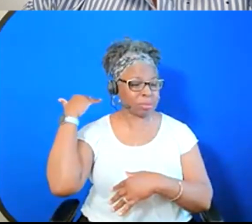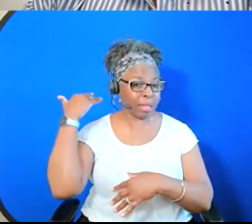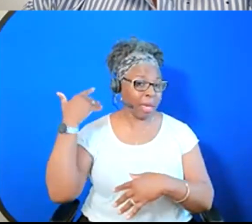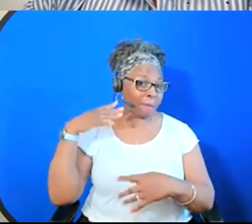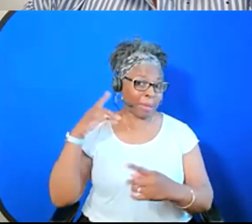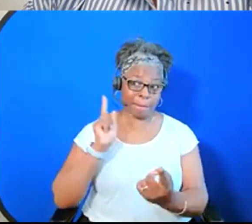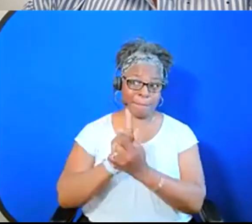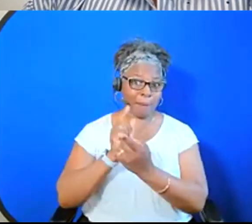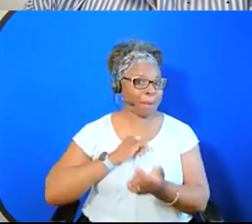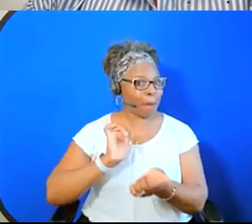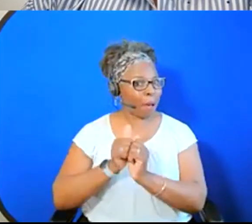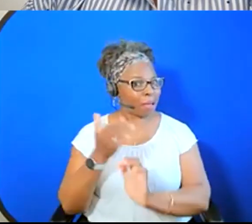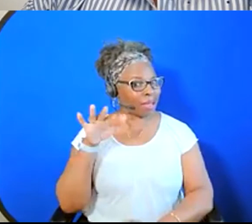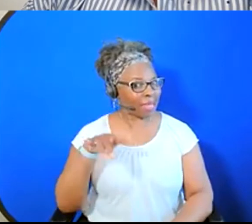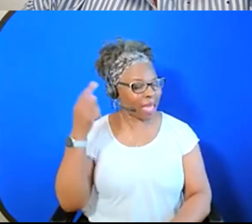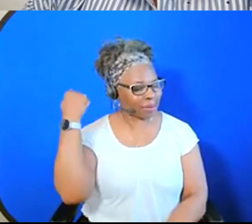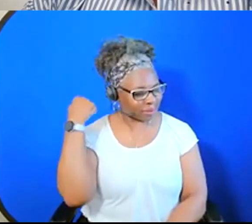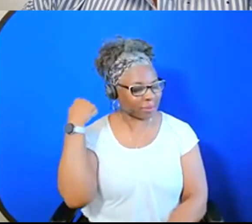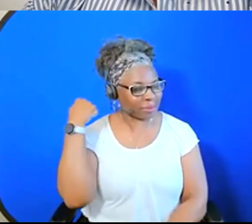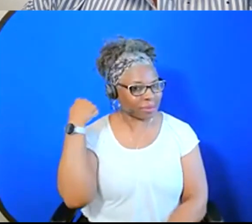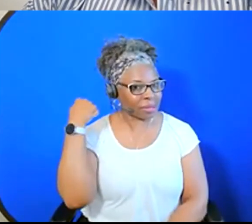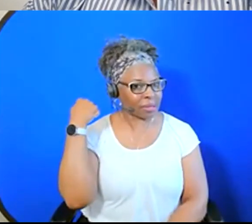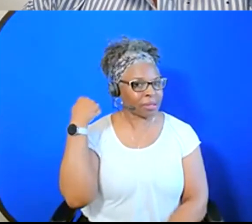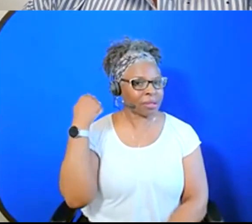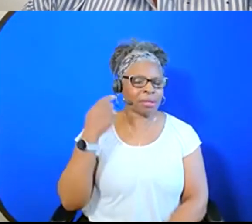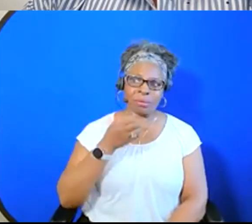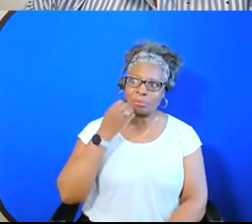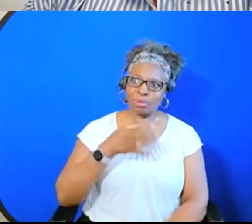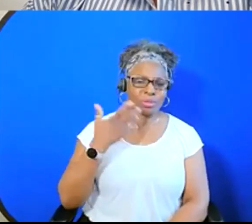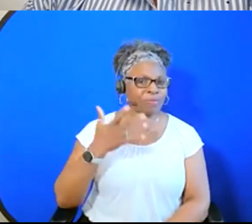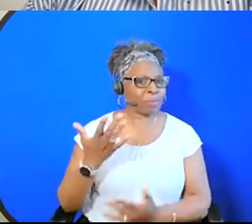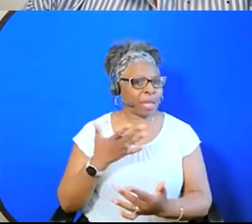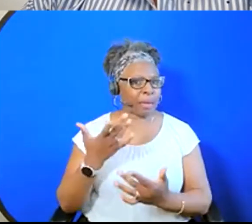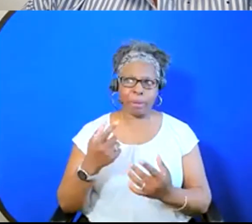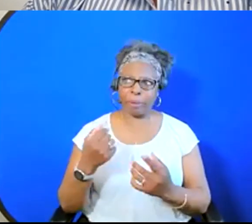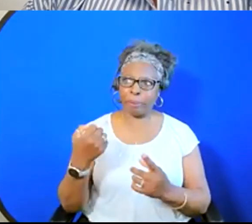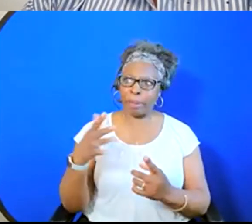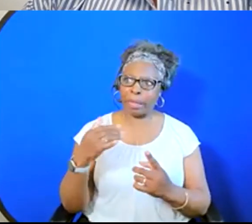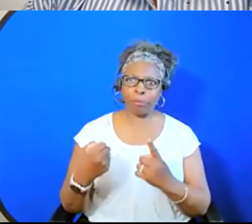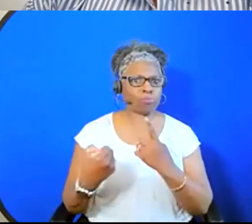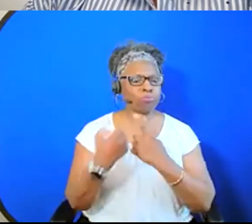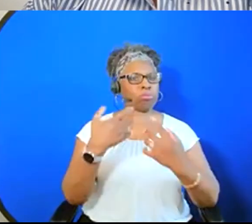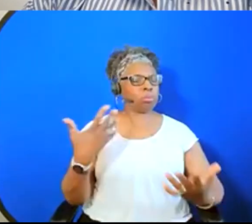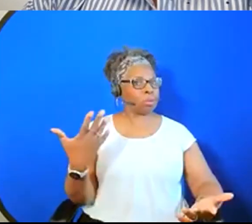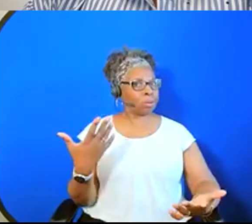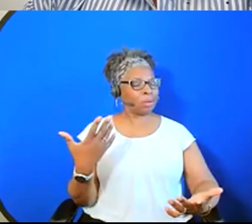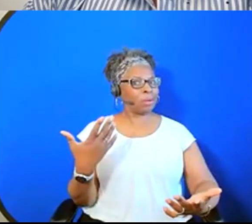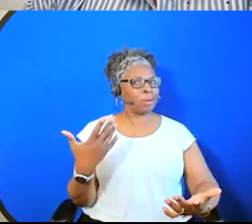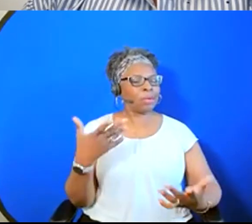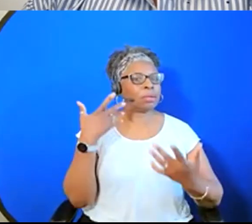profound play over a number of days, but it was really it really hit home afterwards. And so, the buddy system that they use is a way where they, the organisers